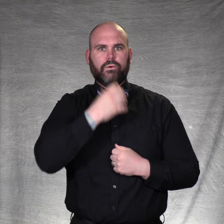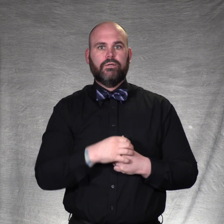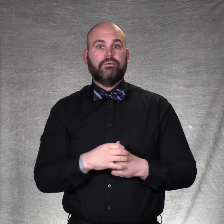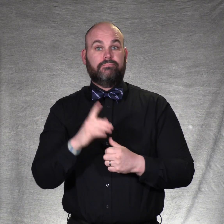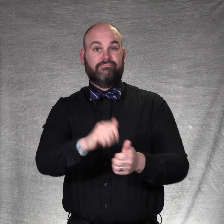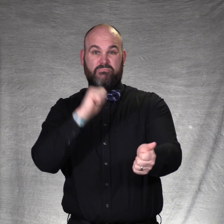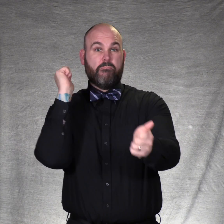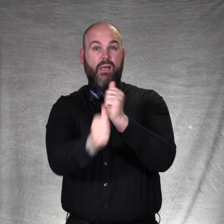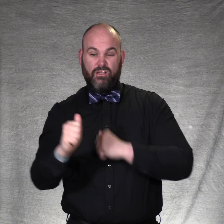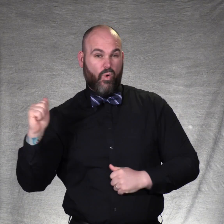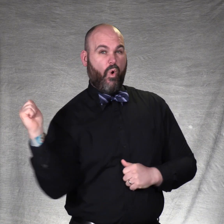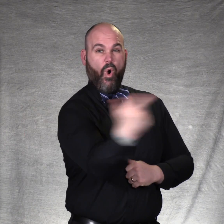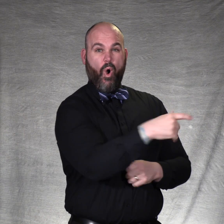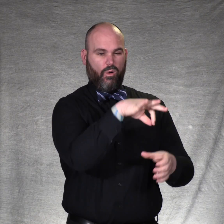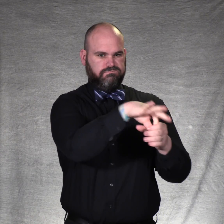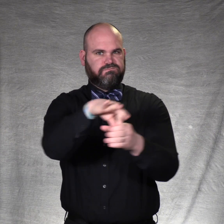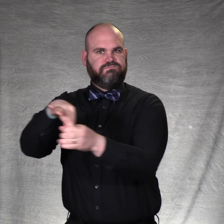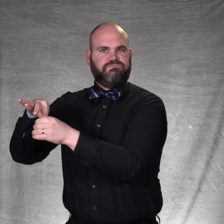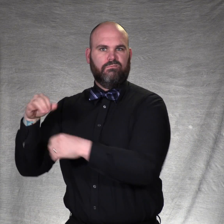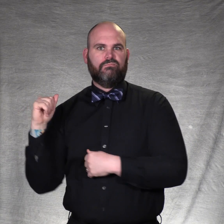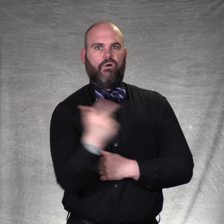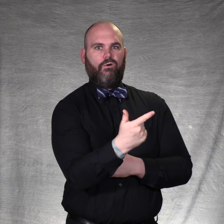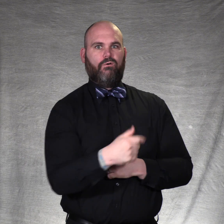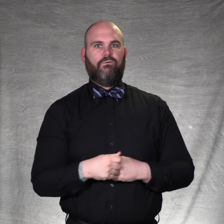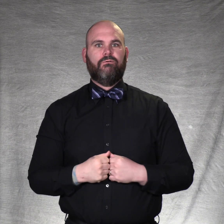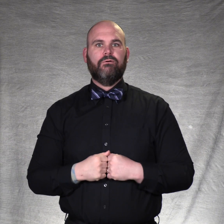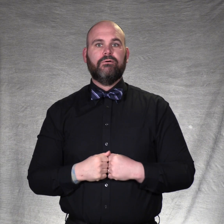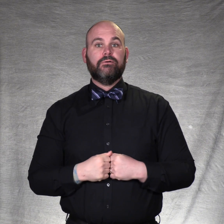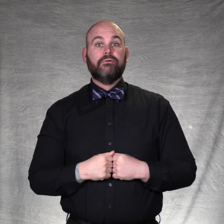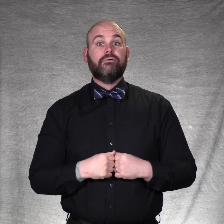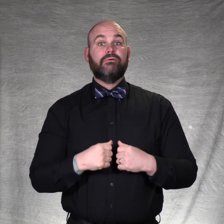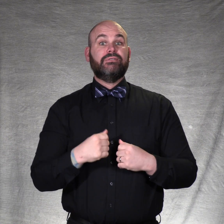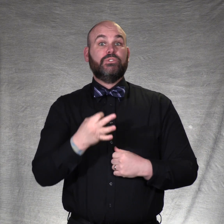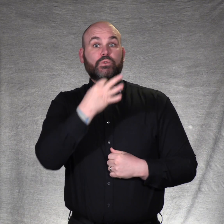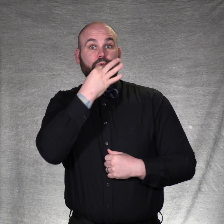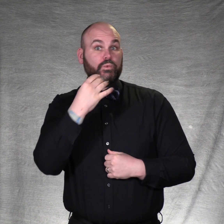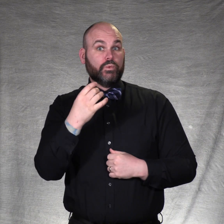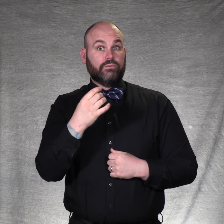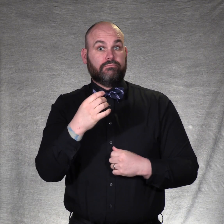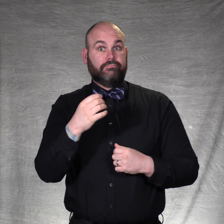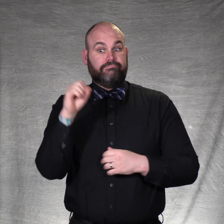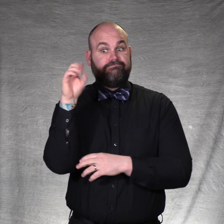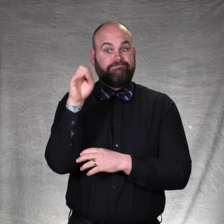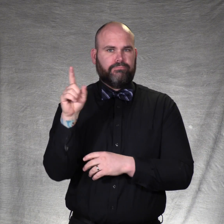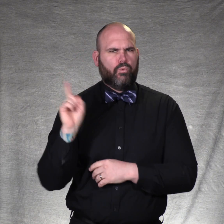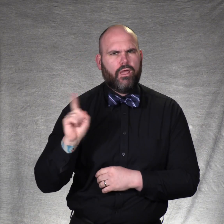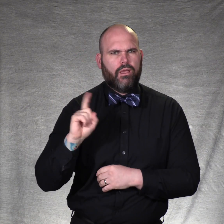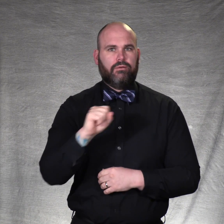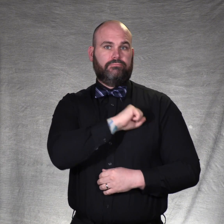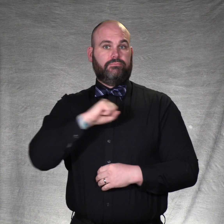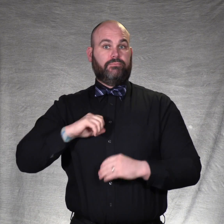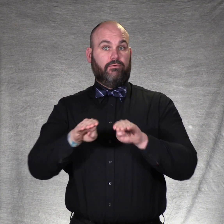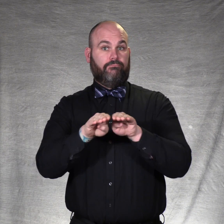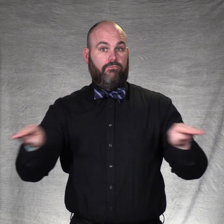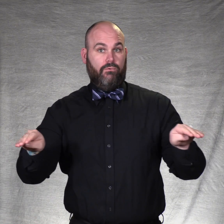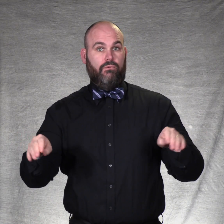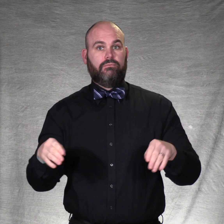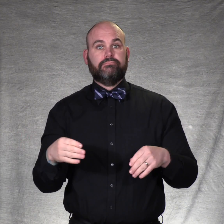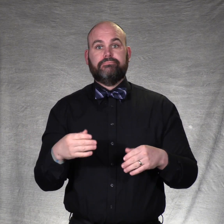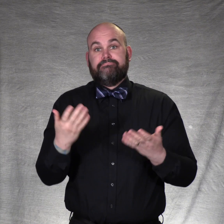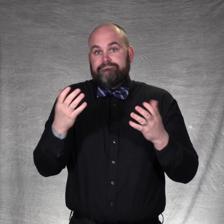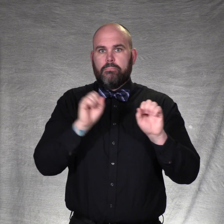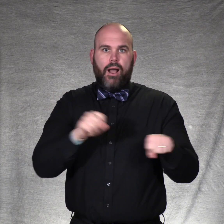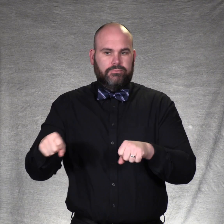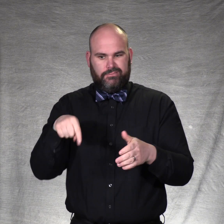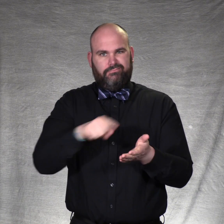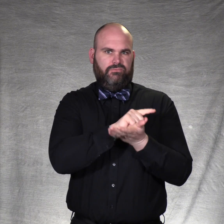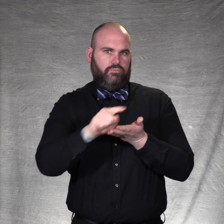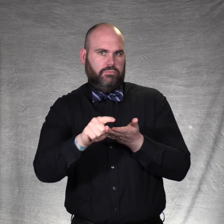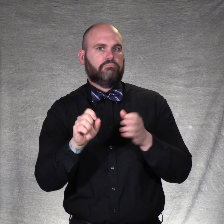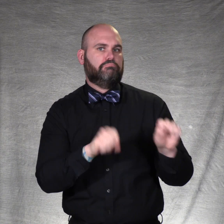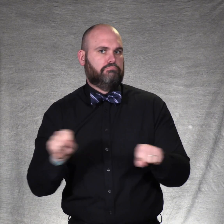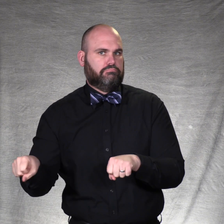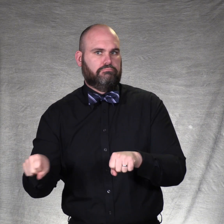It passed unanimously. It will be heard on the Senate floor sometime soon, possibly this week.